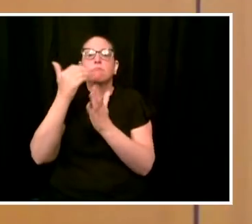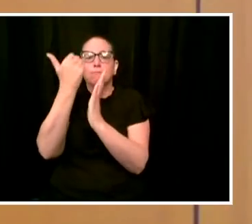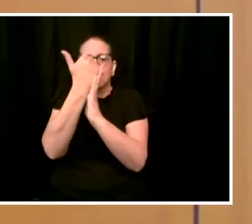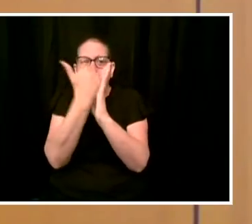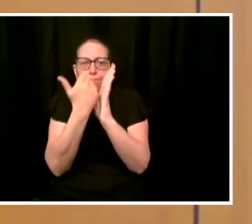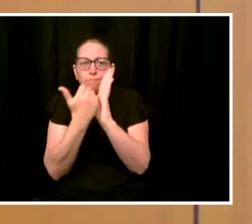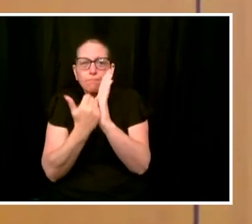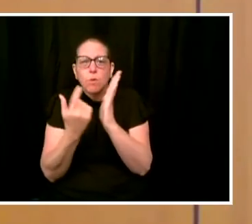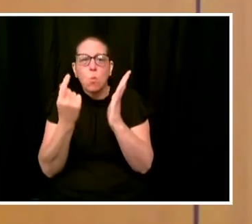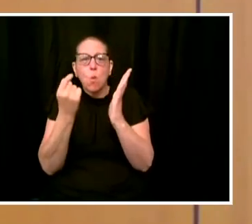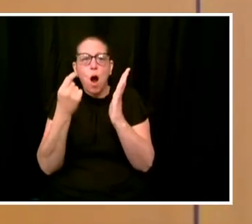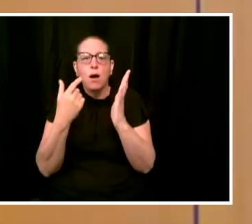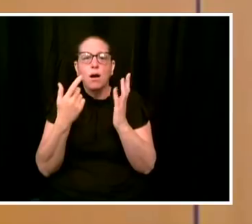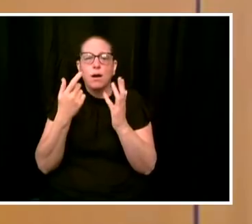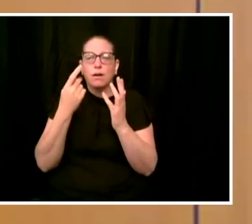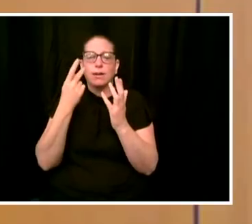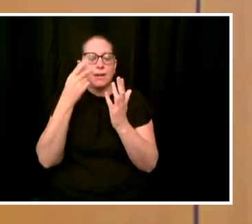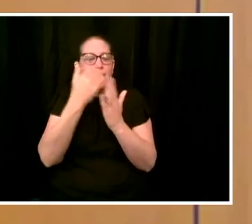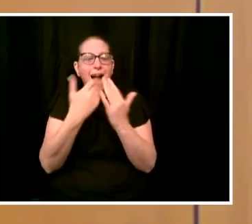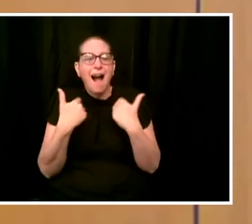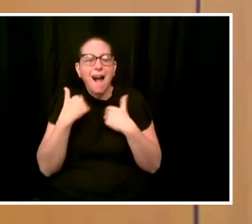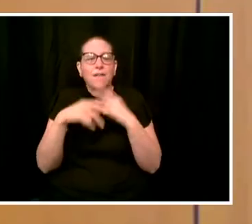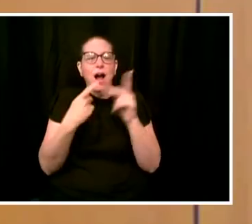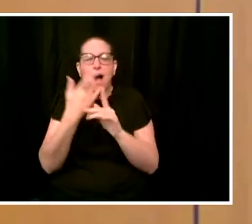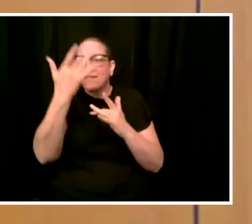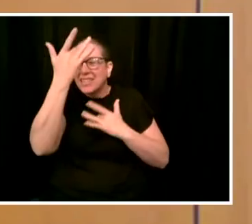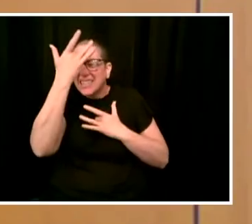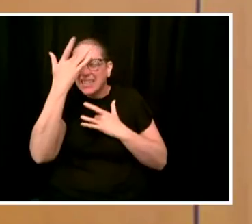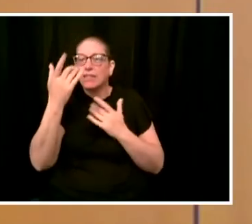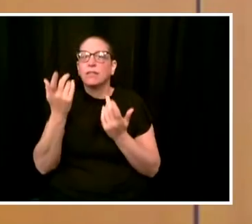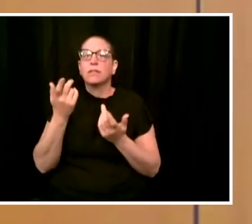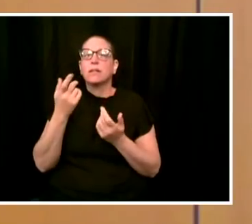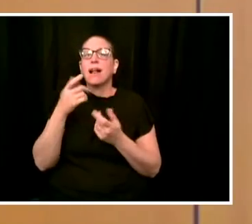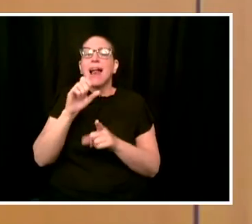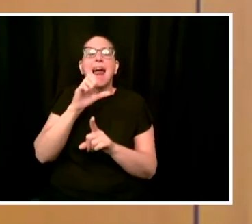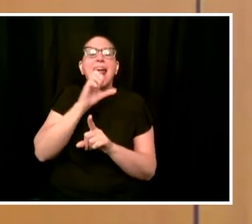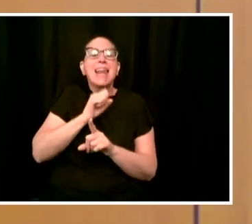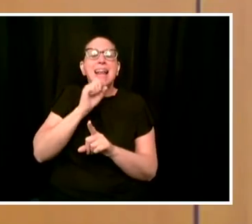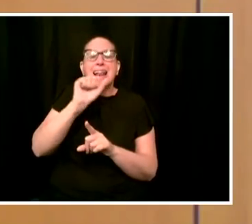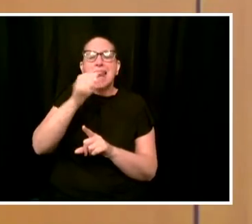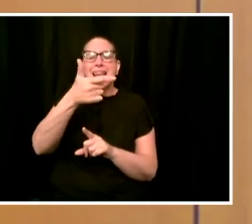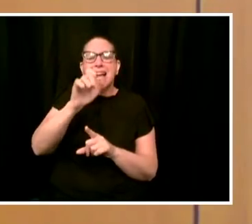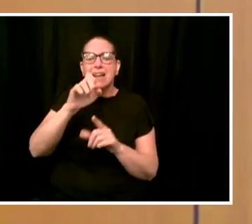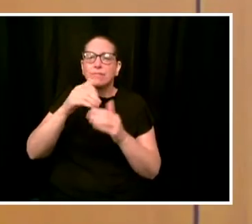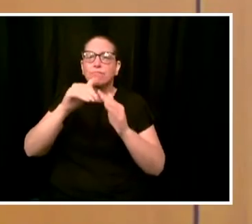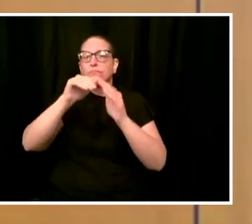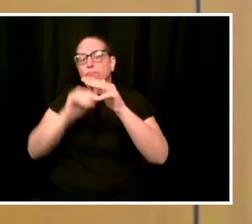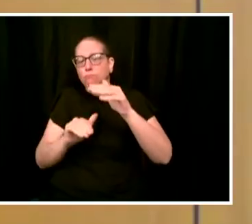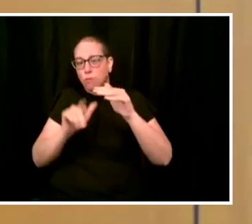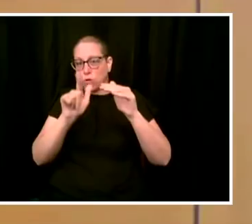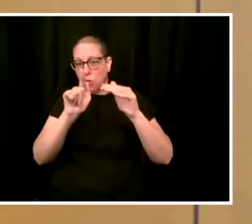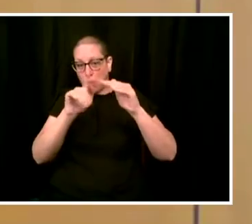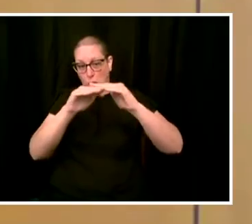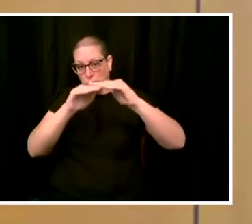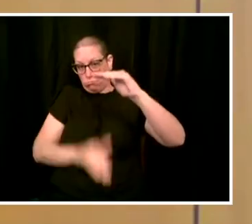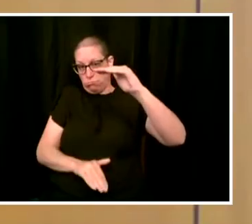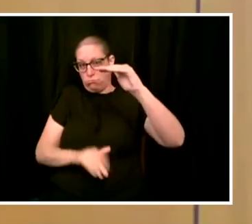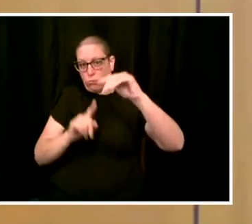MCOMUNITY ,ISAN INDIVIDUAL LESS THAN 21 YEARS OF AGE AND THUS FAR THE MAJORITY OF CHILDREN HAVE